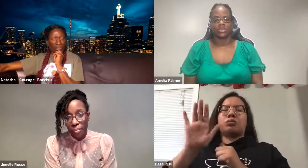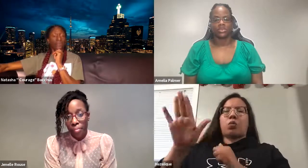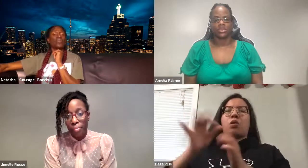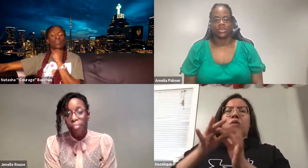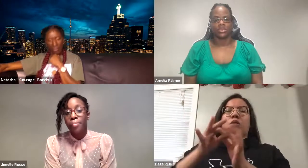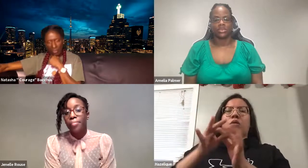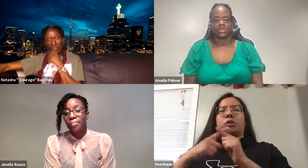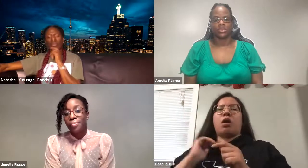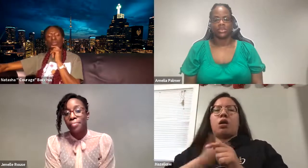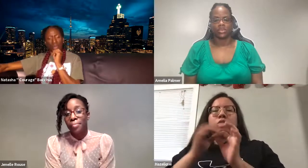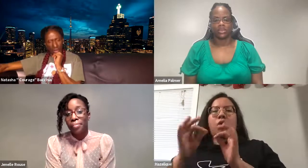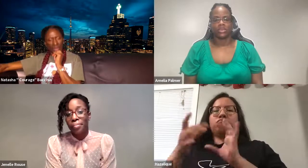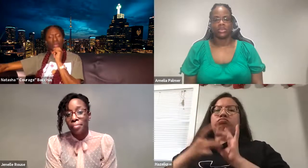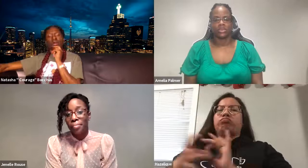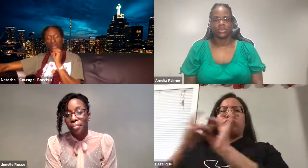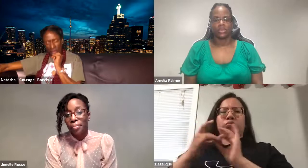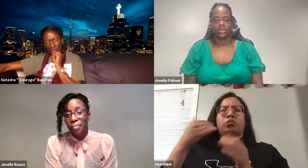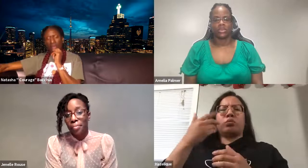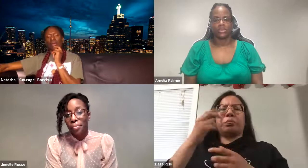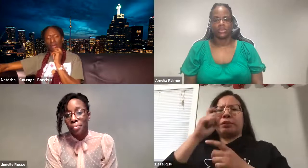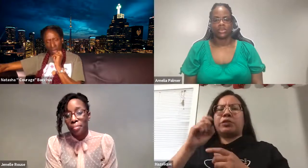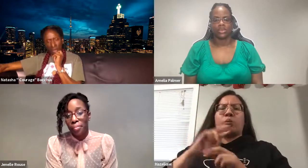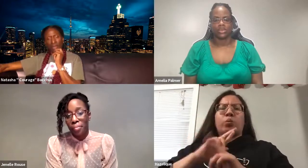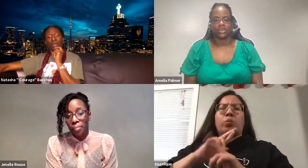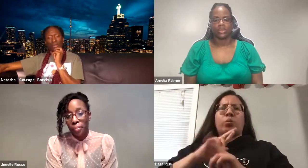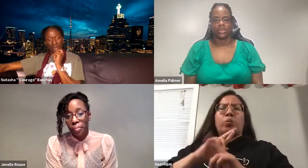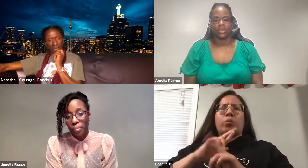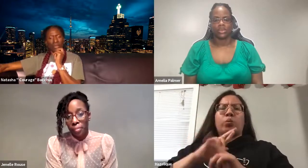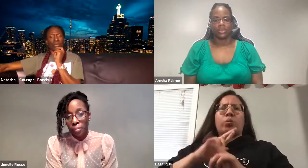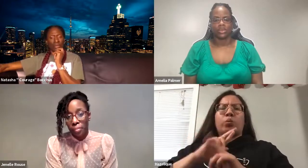and it allows us to have that connection with the community with our language and our heritage